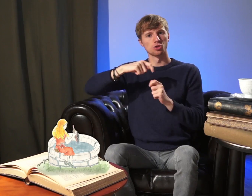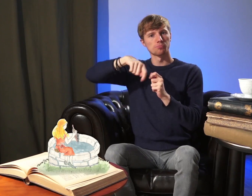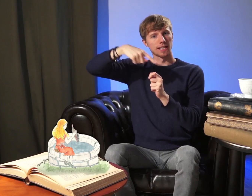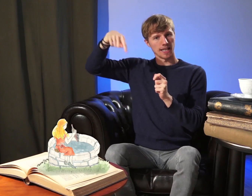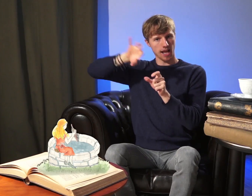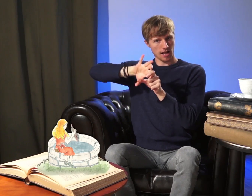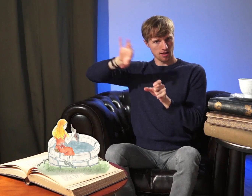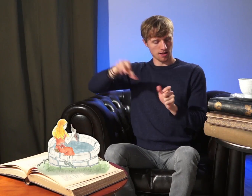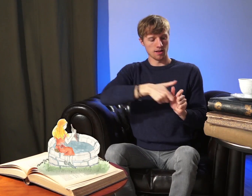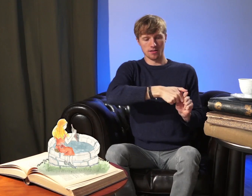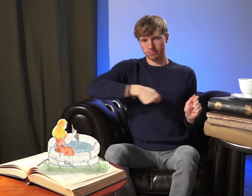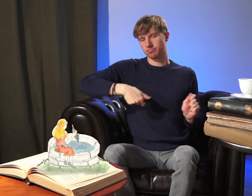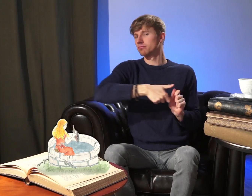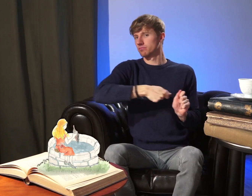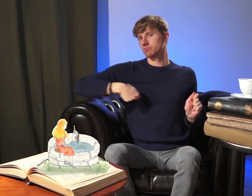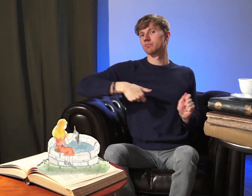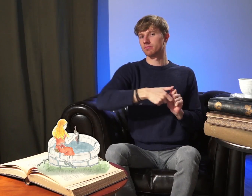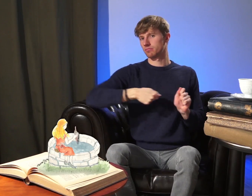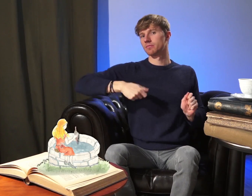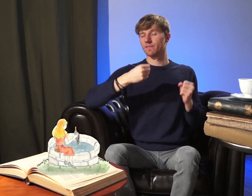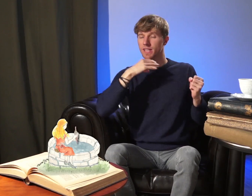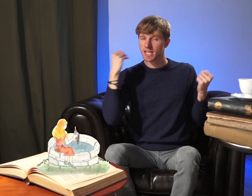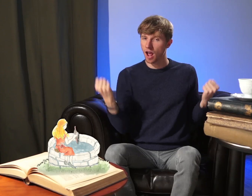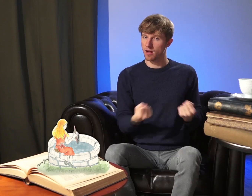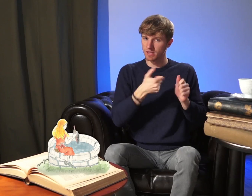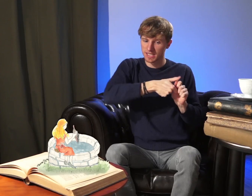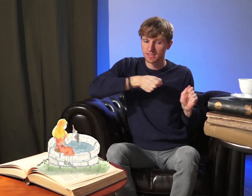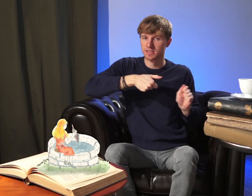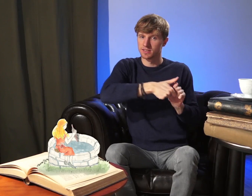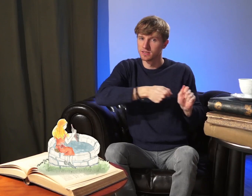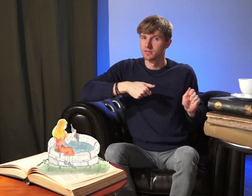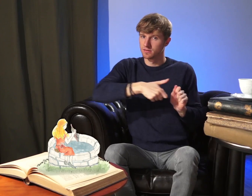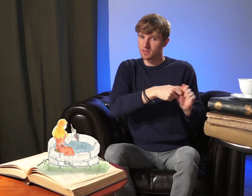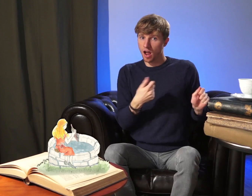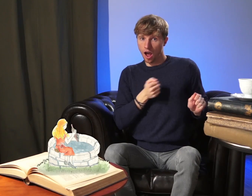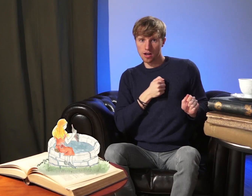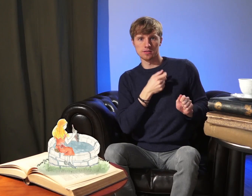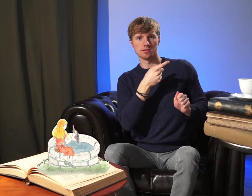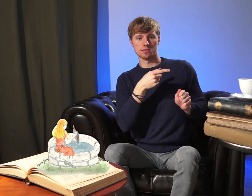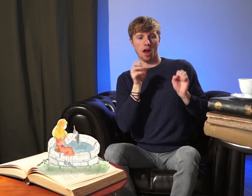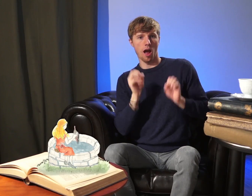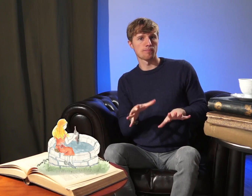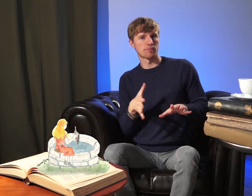the girl sat on the edge of the well.